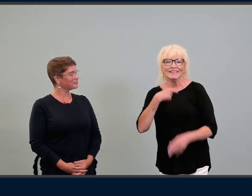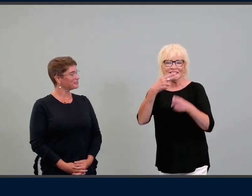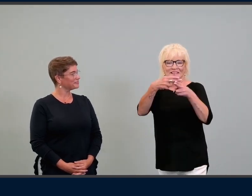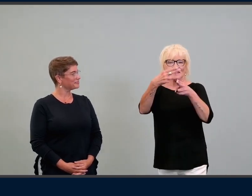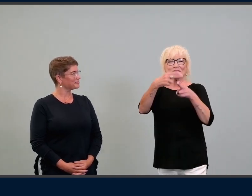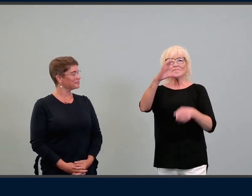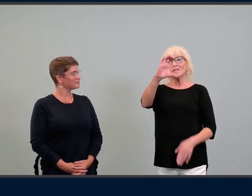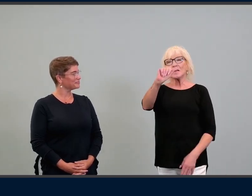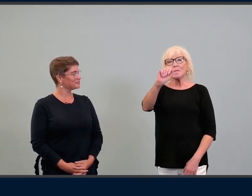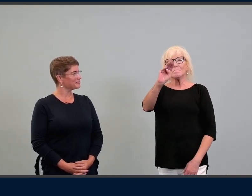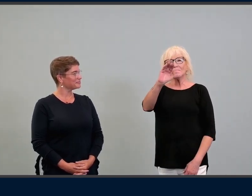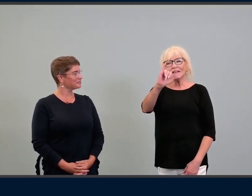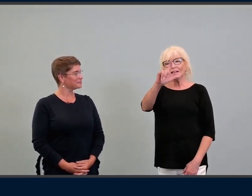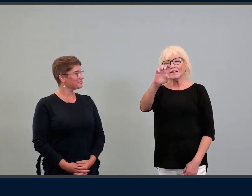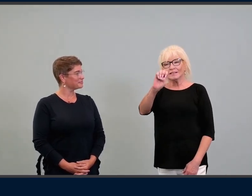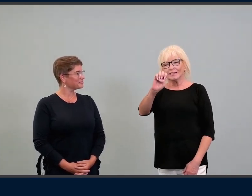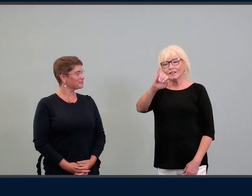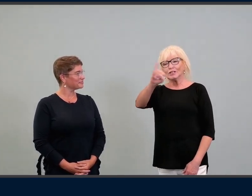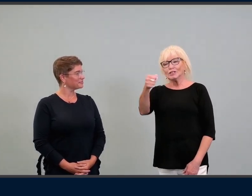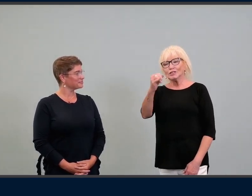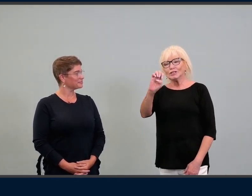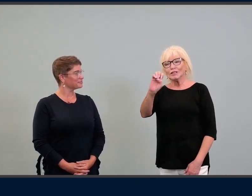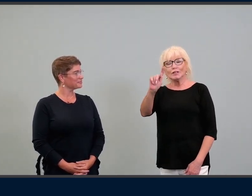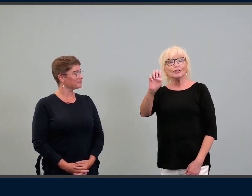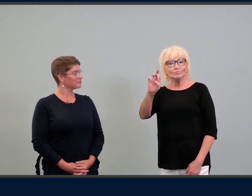CAMILLE JETER >> Hello, everyone. My name is Camille Jeter, and this would be my sign